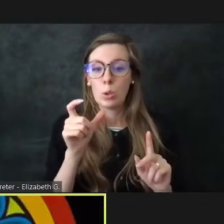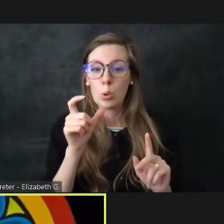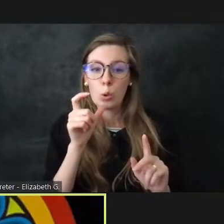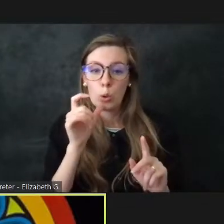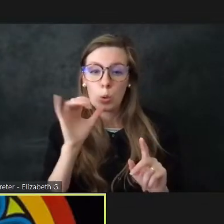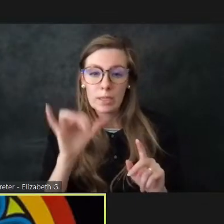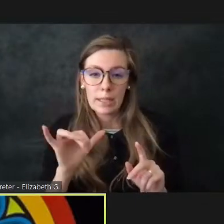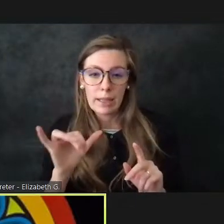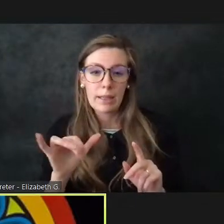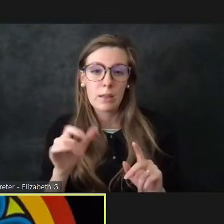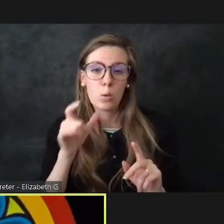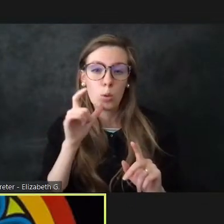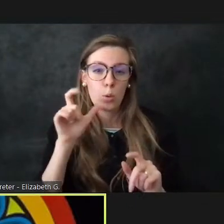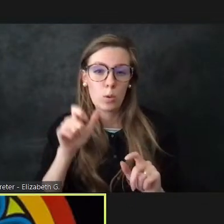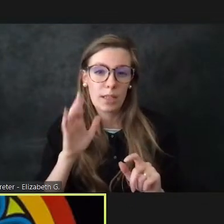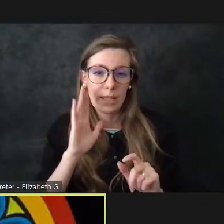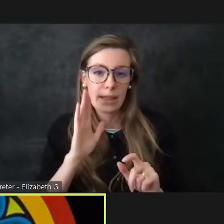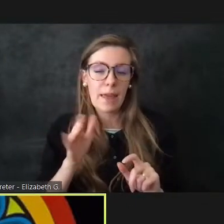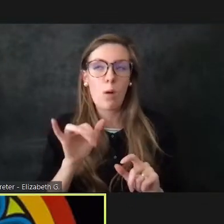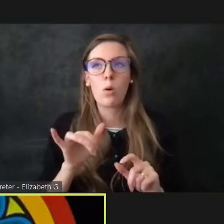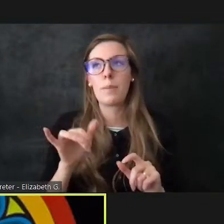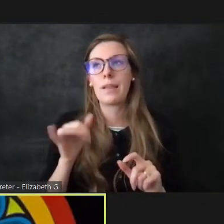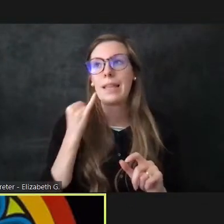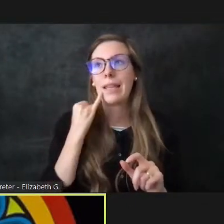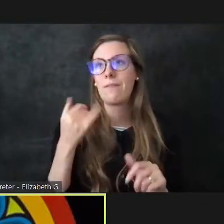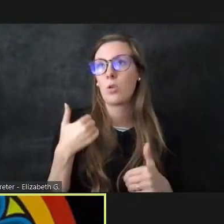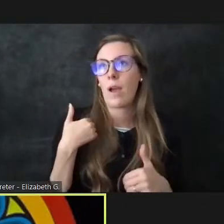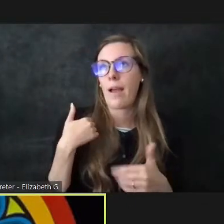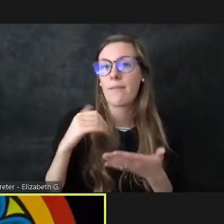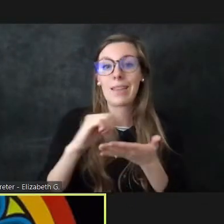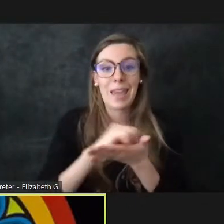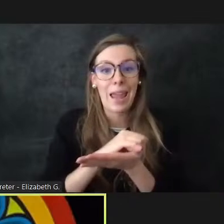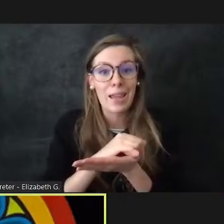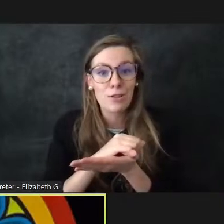in organ transplants or transfer patients don't have to take these.